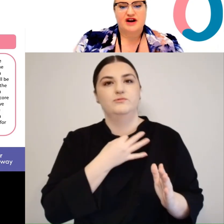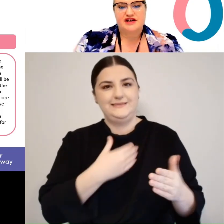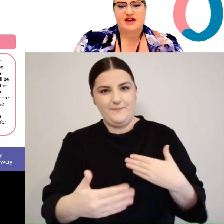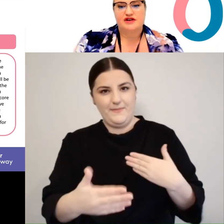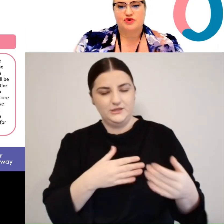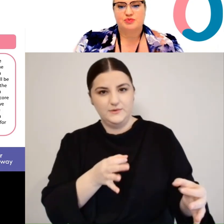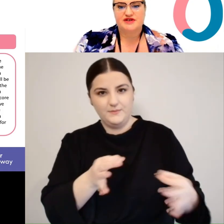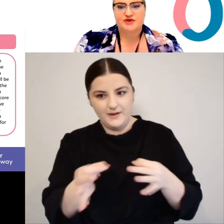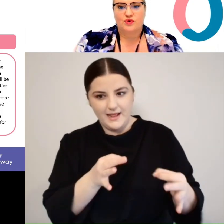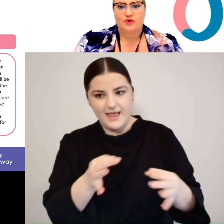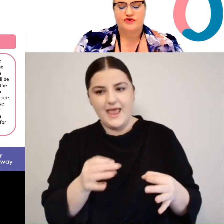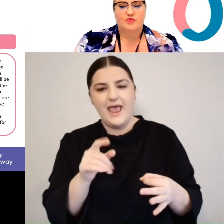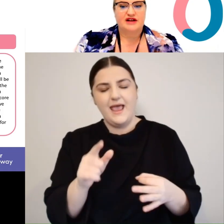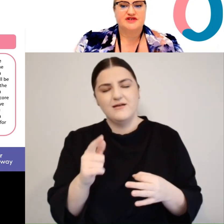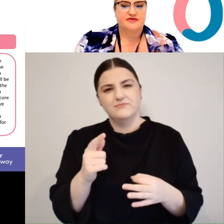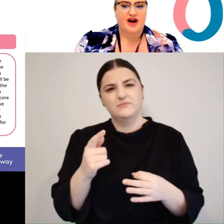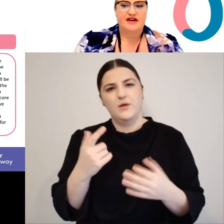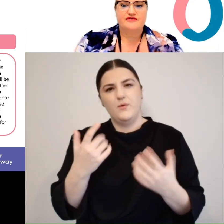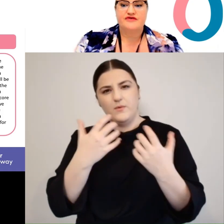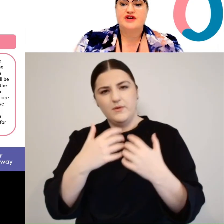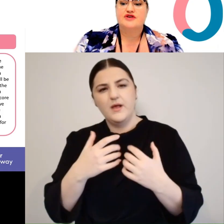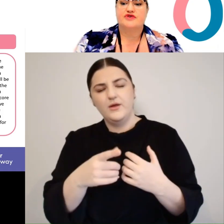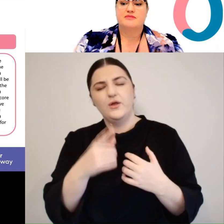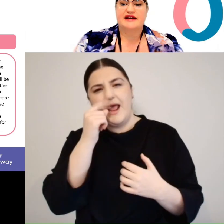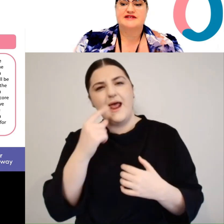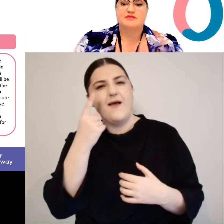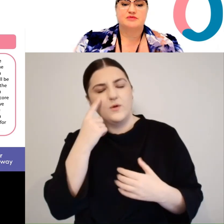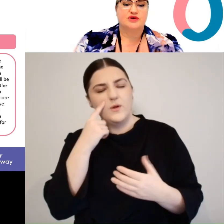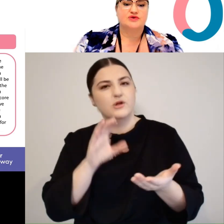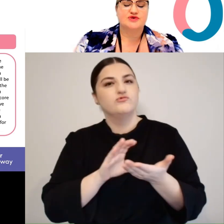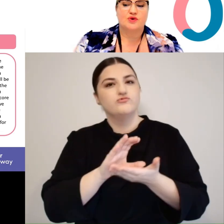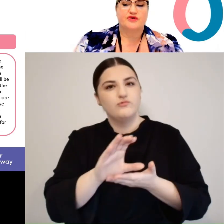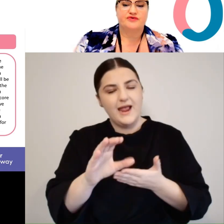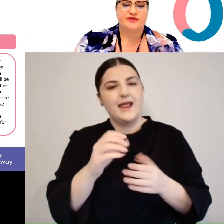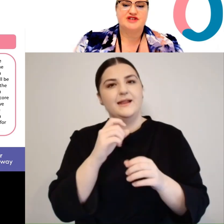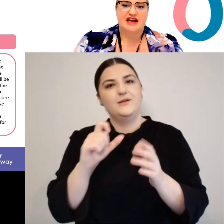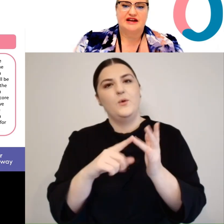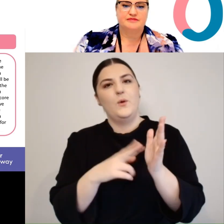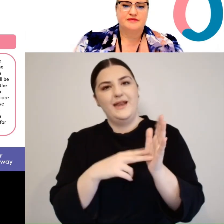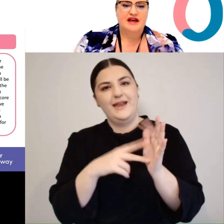Each criterion will be scored from 1 to 5 for a maximum total score of 15.